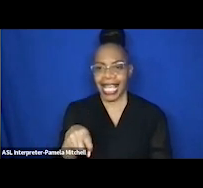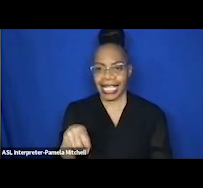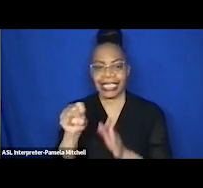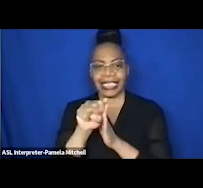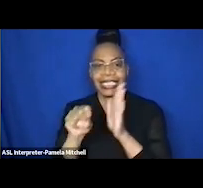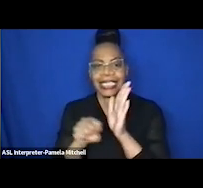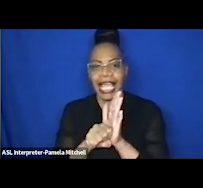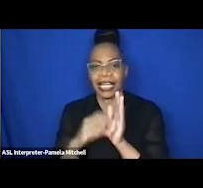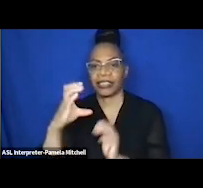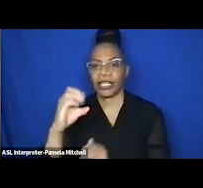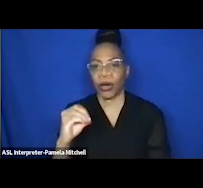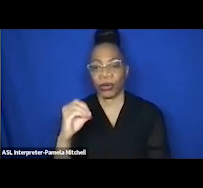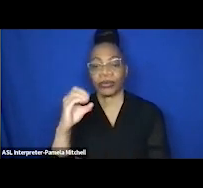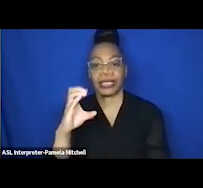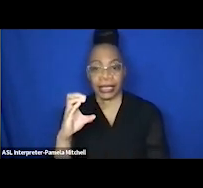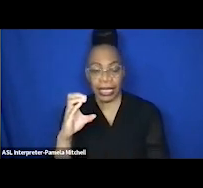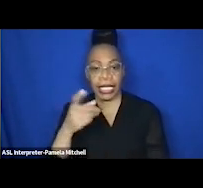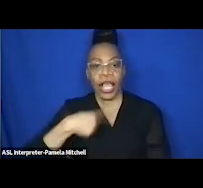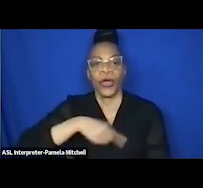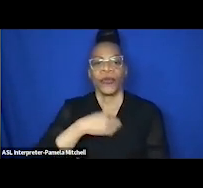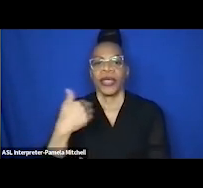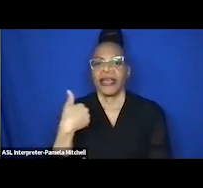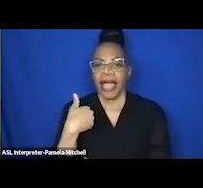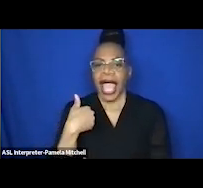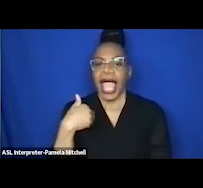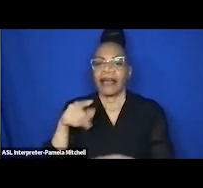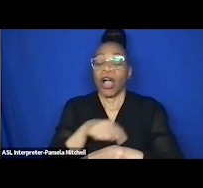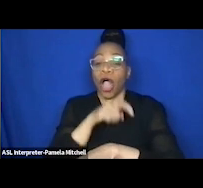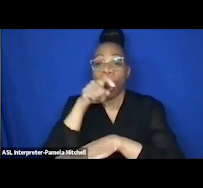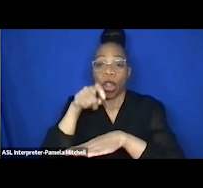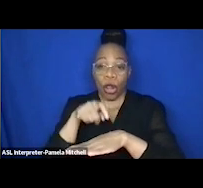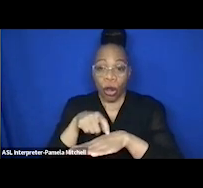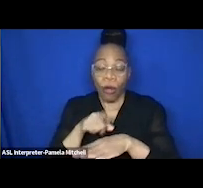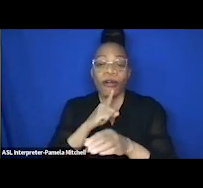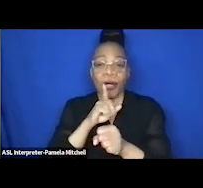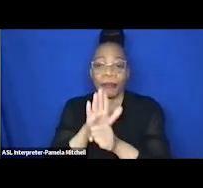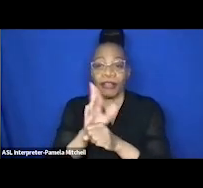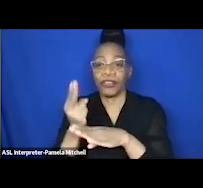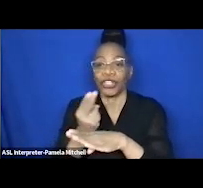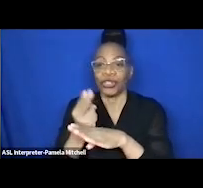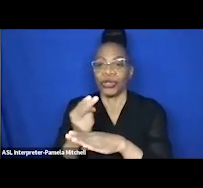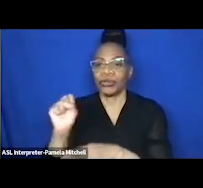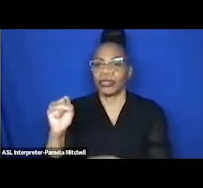So as a CoC, we have had a longstanding commitment to the use of SOAR and integration of SOAR